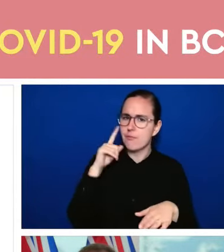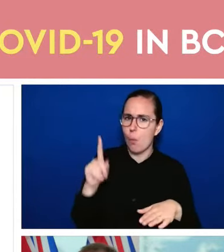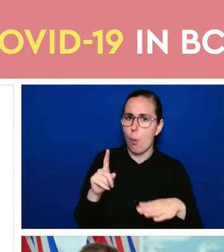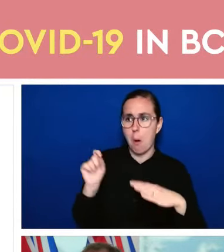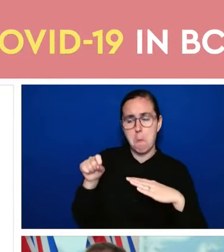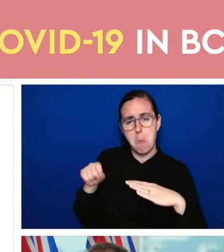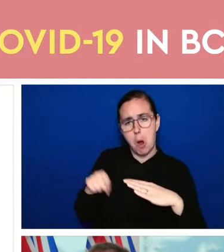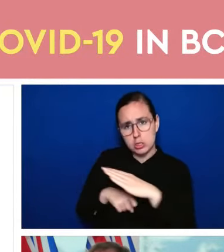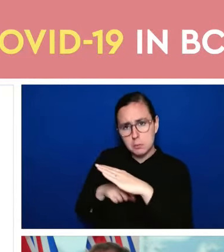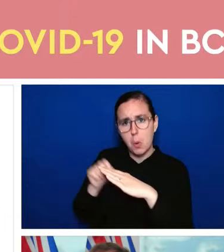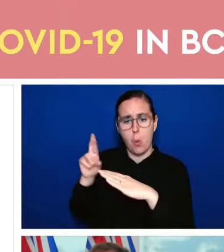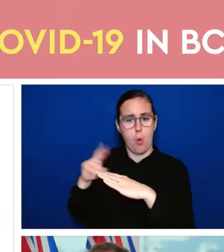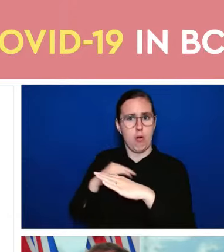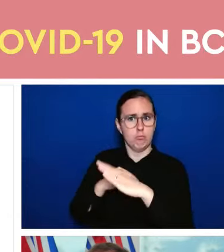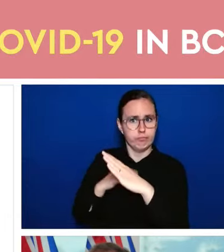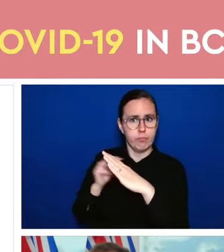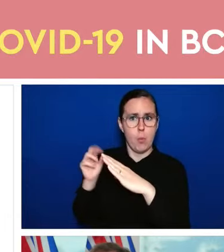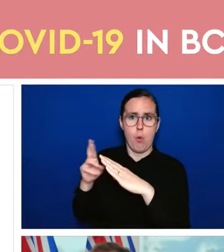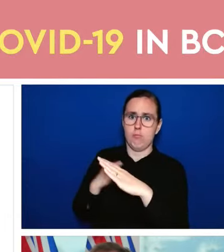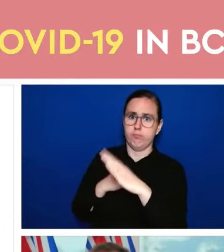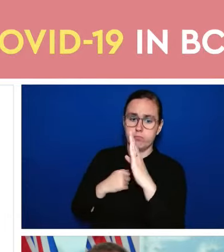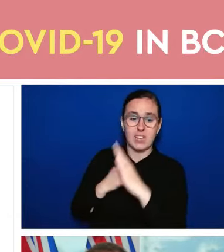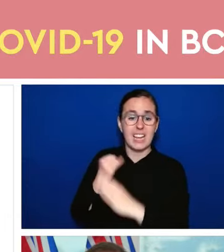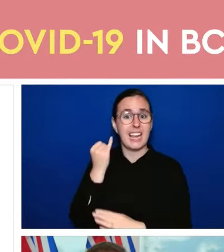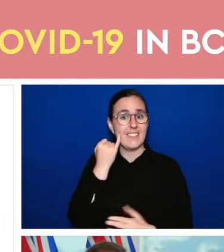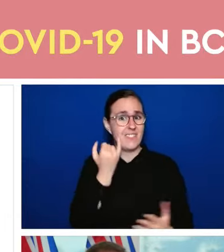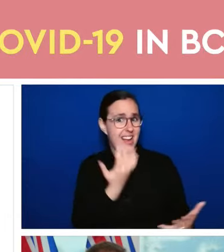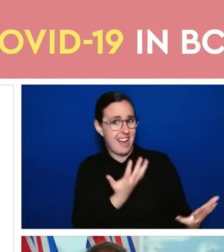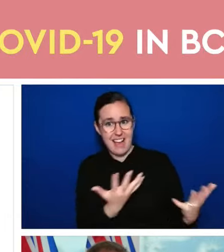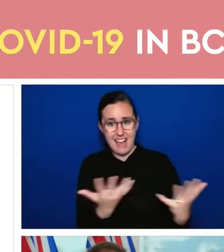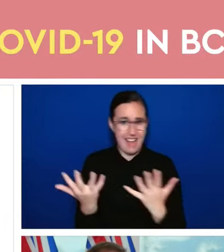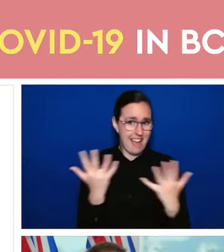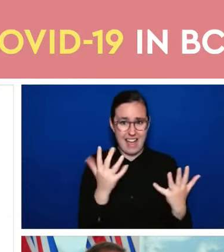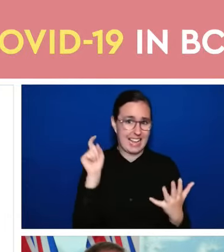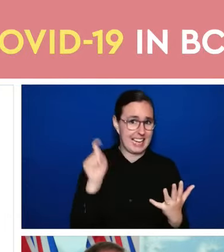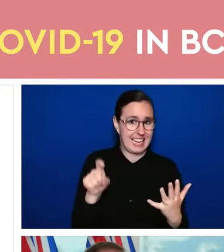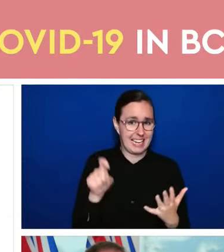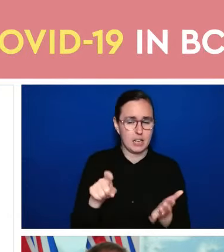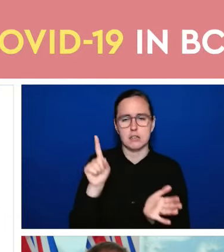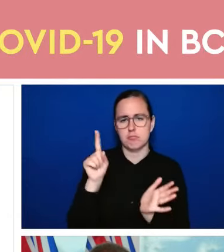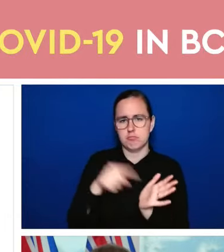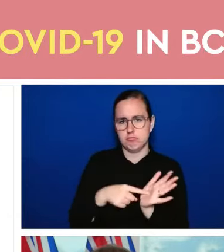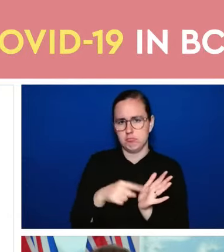pets that doesn't mean ten thousand nine hundred people in hospital that means ensuring